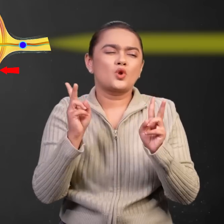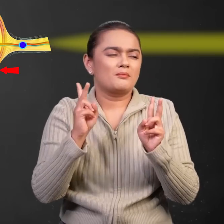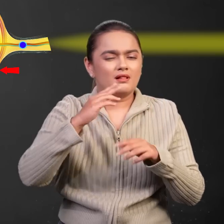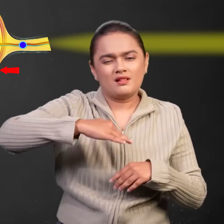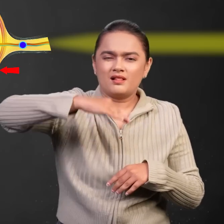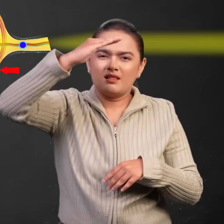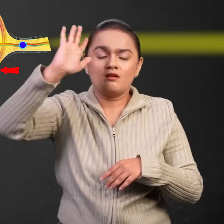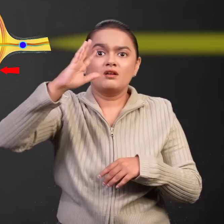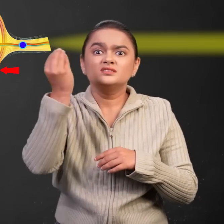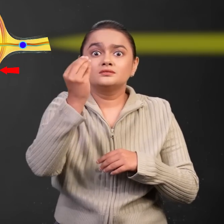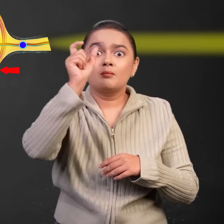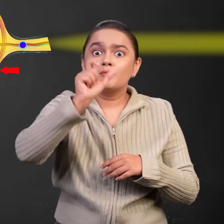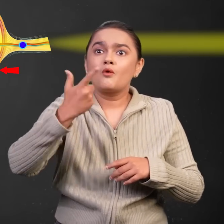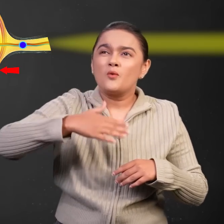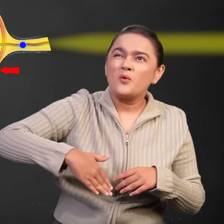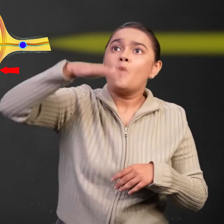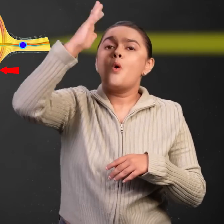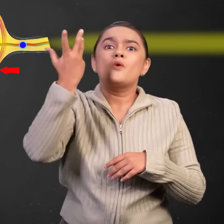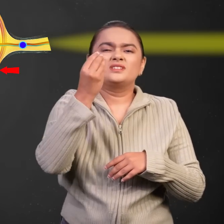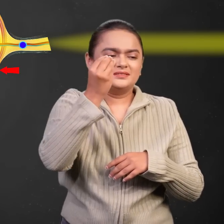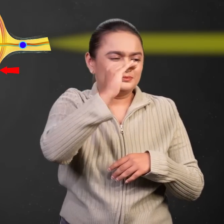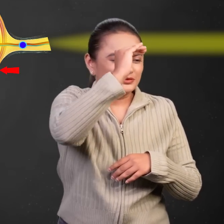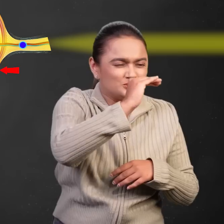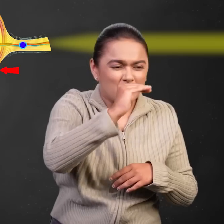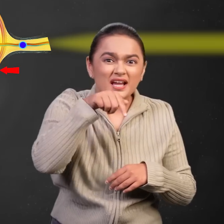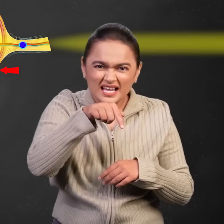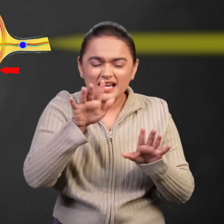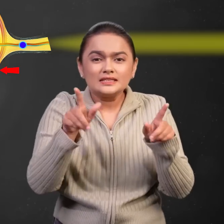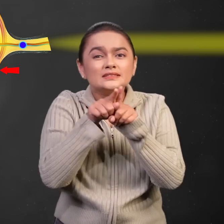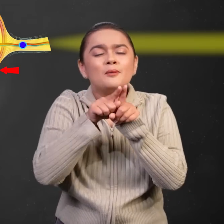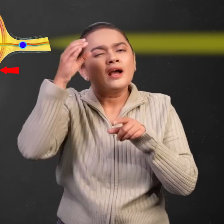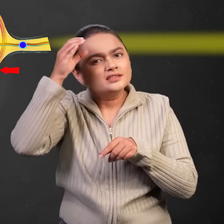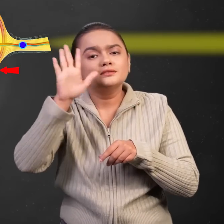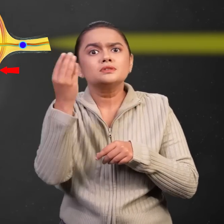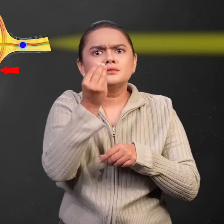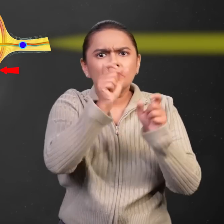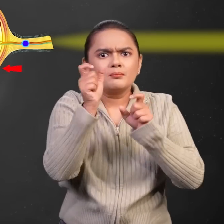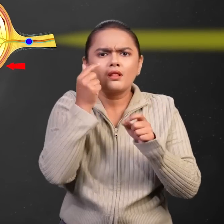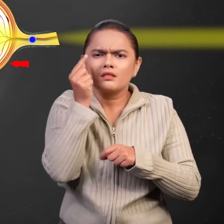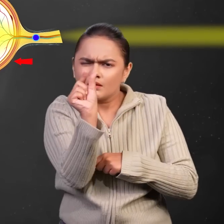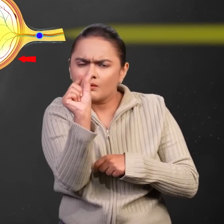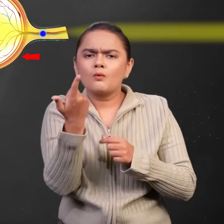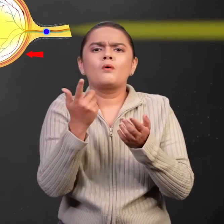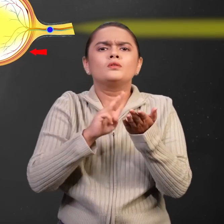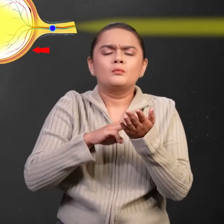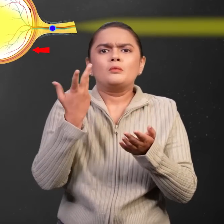instead of being of a perfect height, If someone is taller or in this sense has a longer eyeball, then he'd have Myopia.